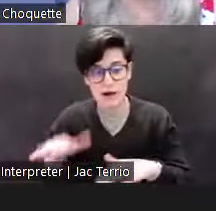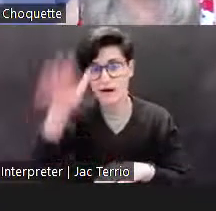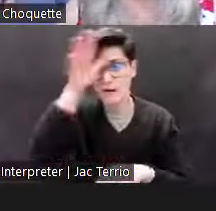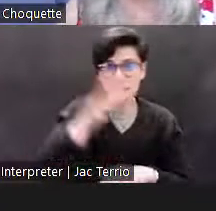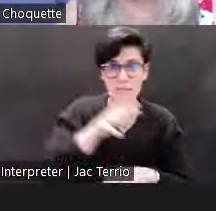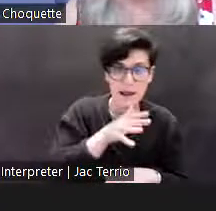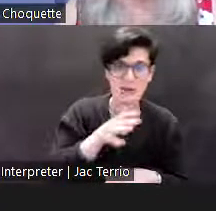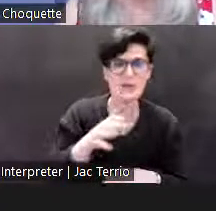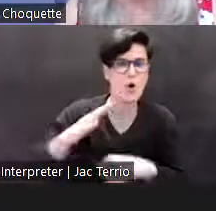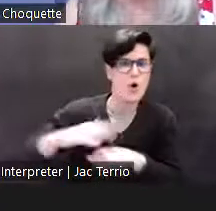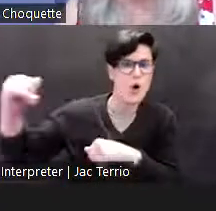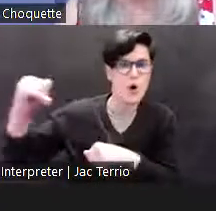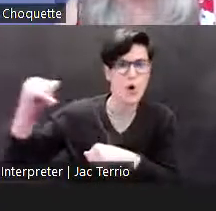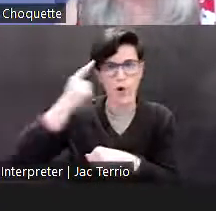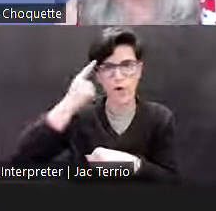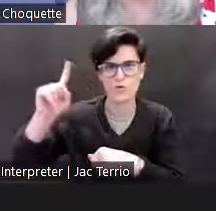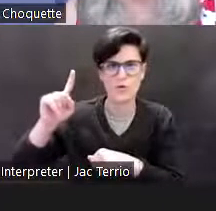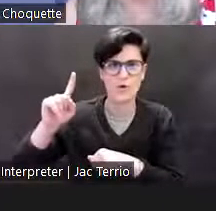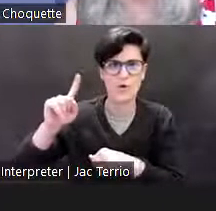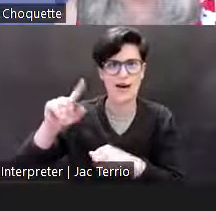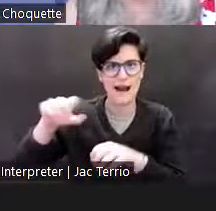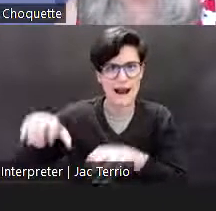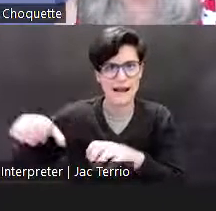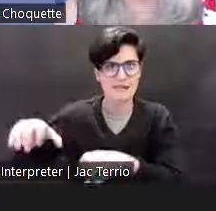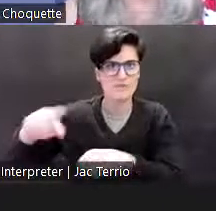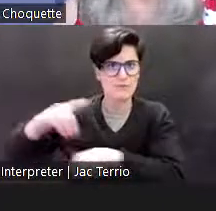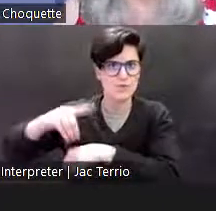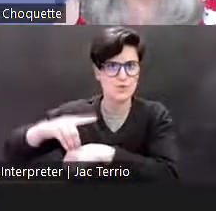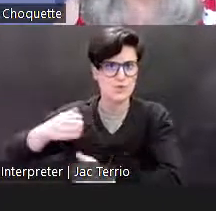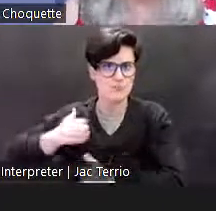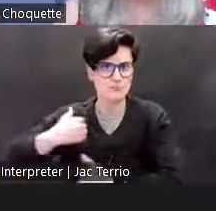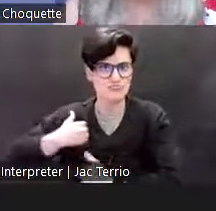qualifying exigencies. 15:45:35 They could be going to sending off